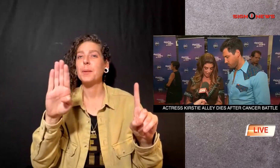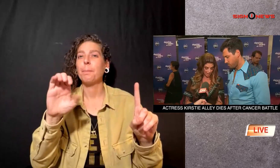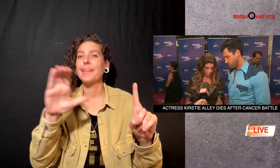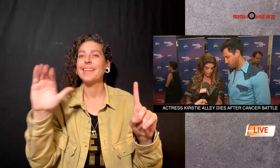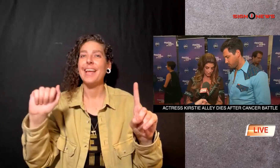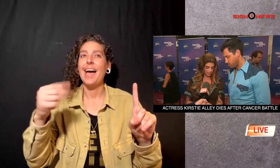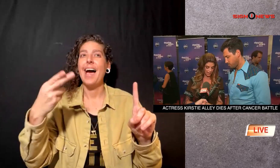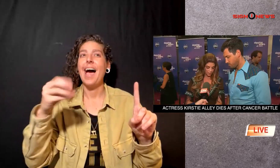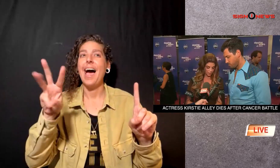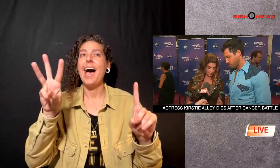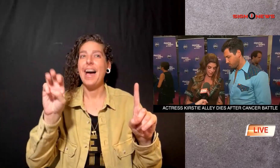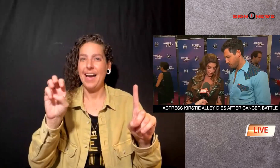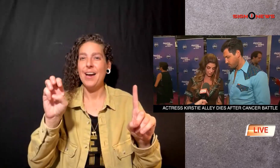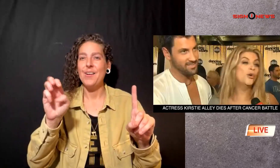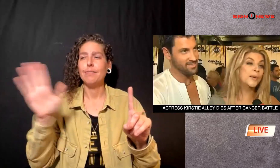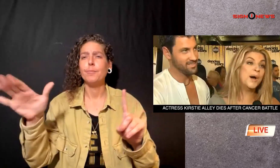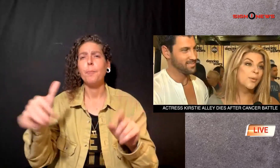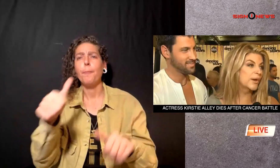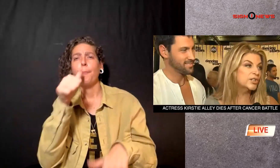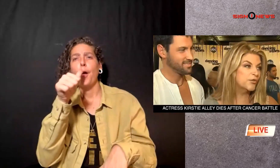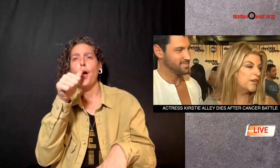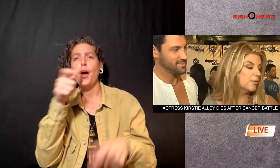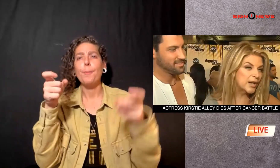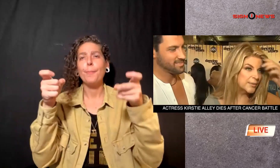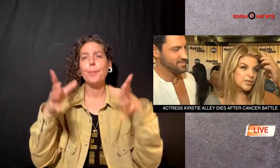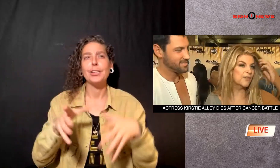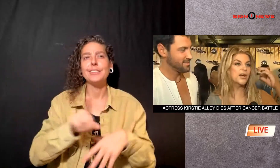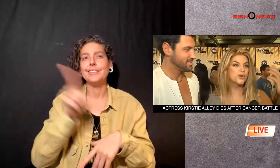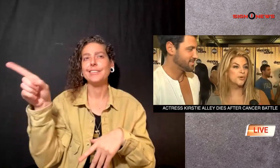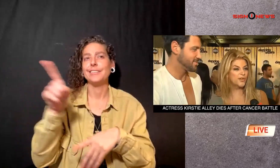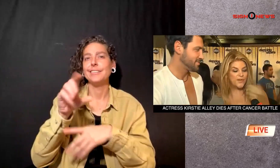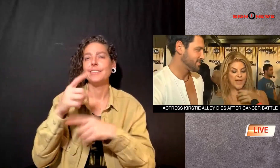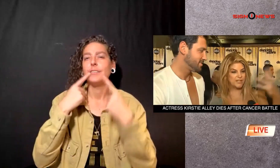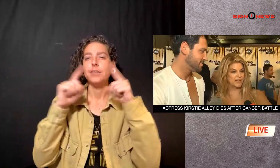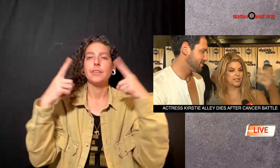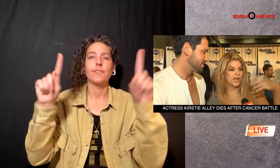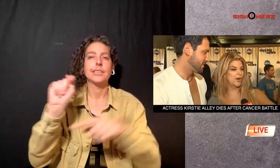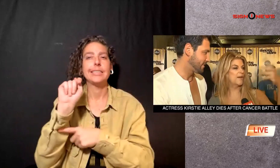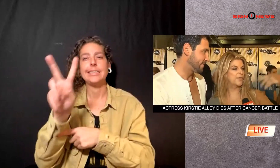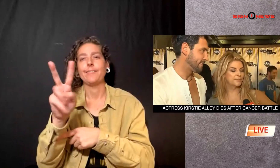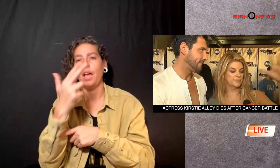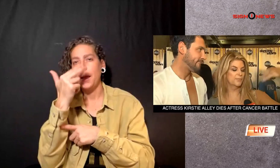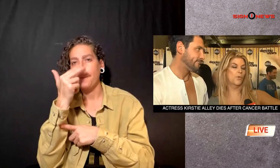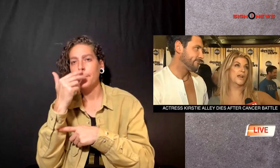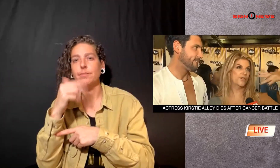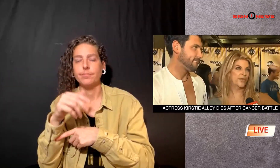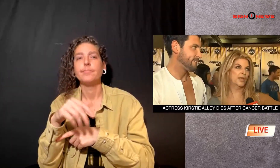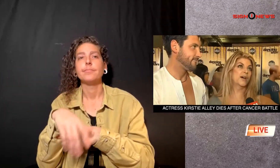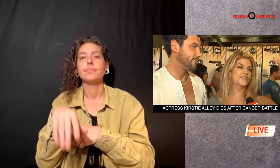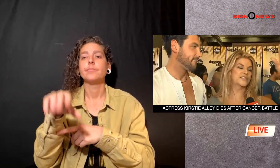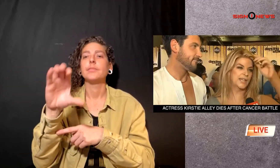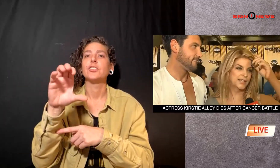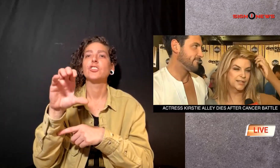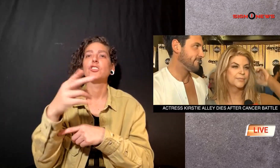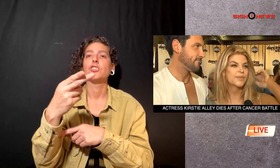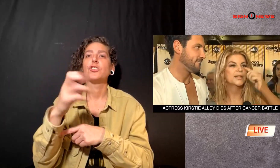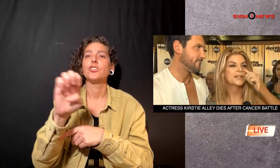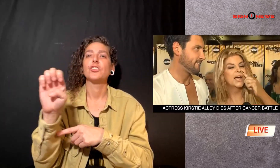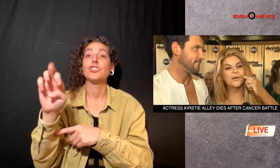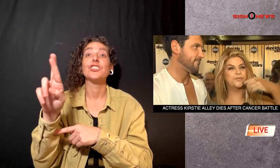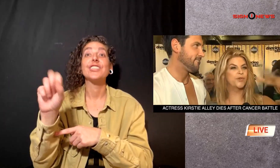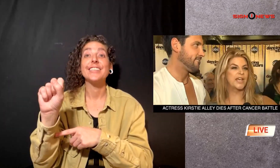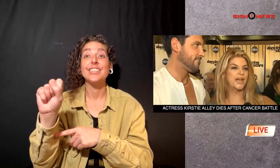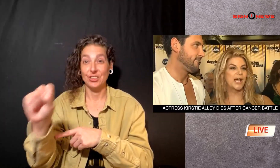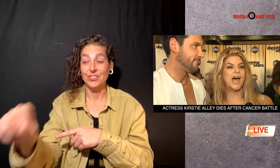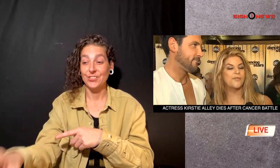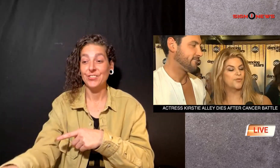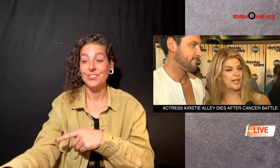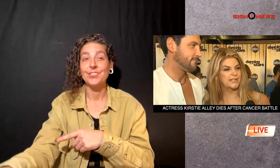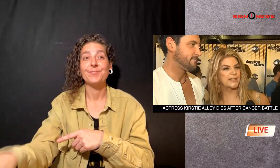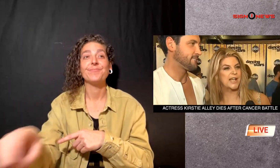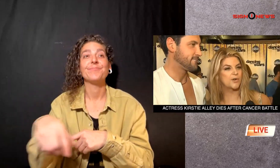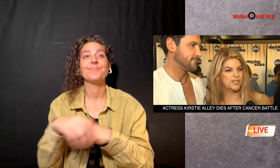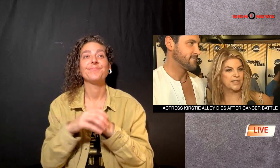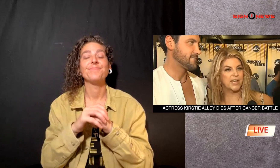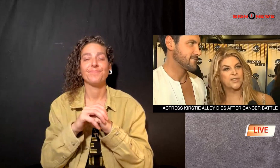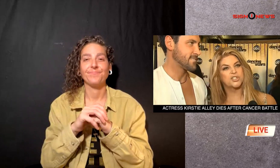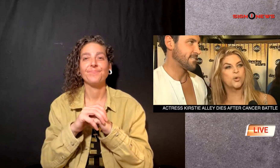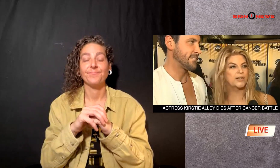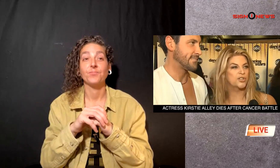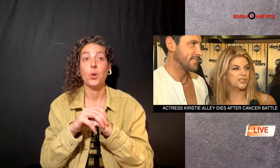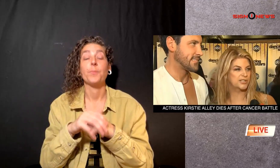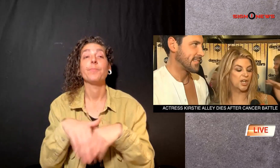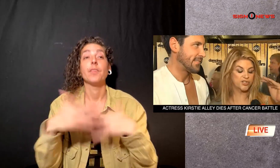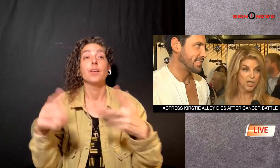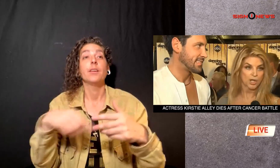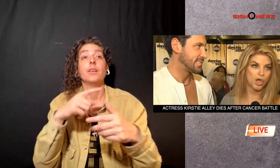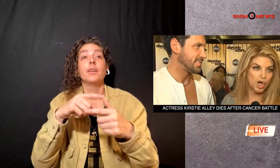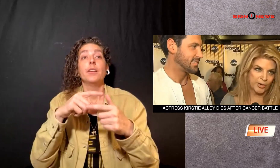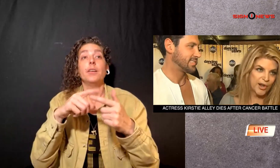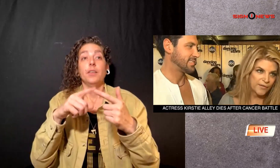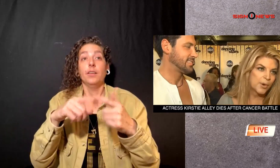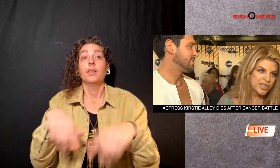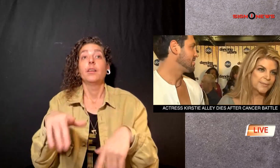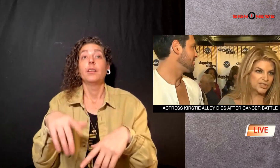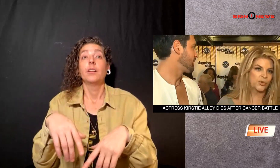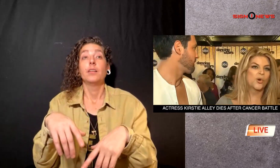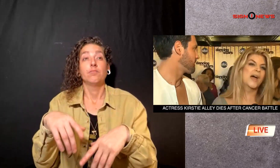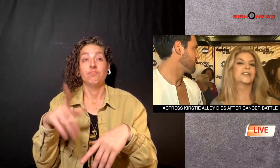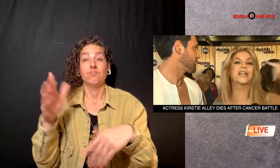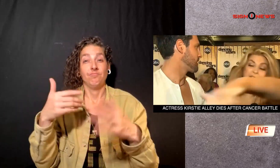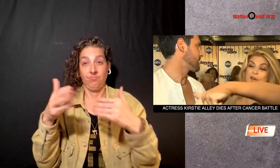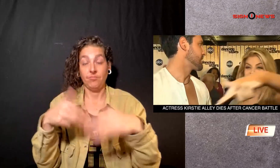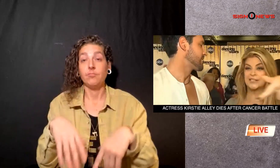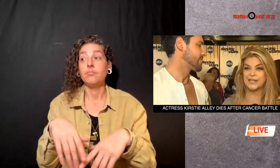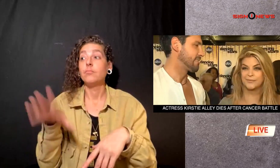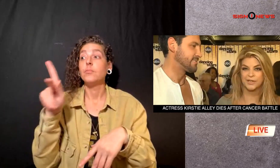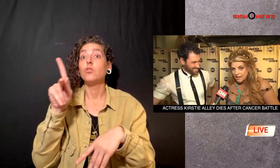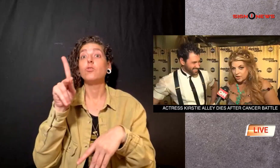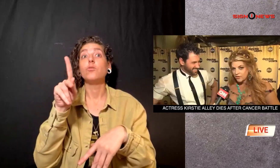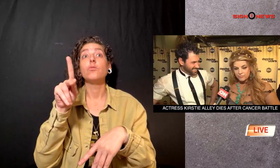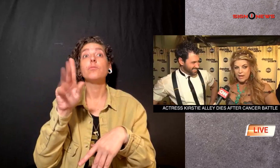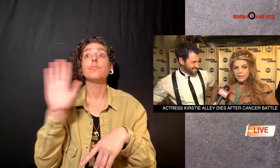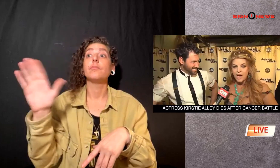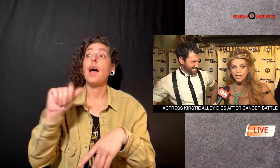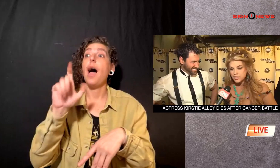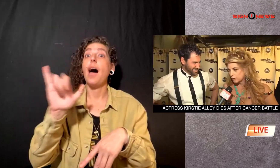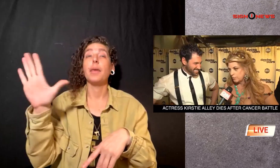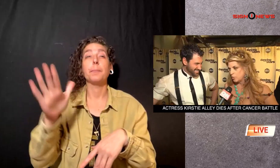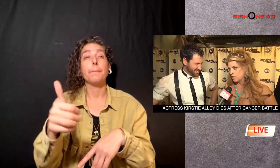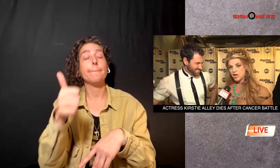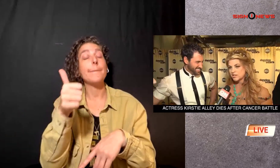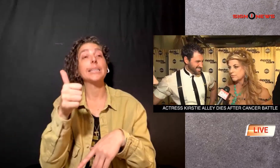1990s playing Rebecca Howe a bar manager for the successful TV comedy series Cheers